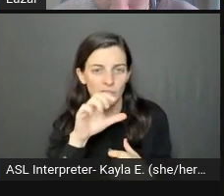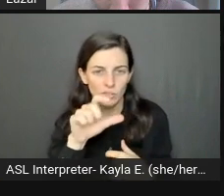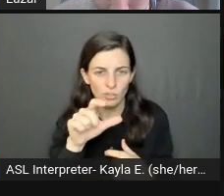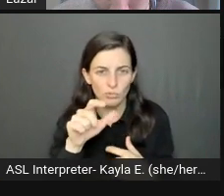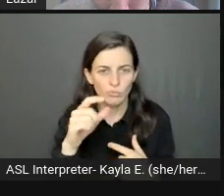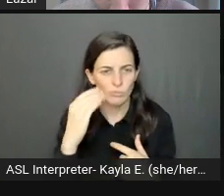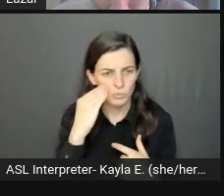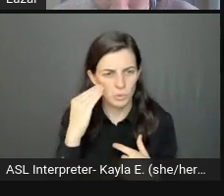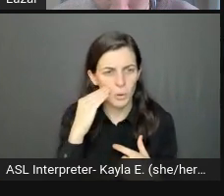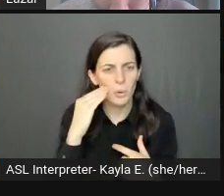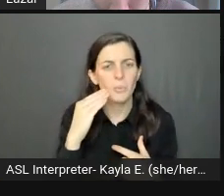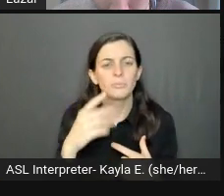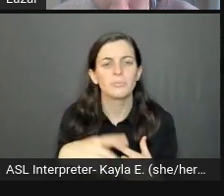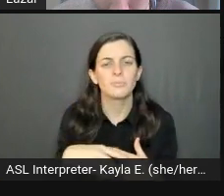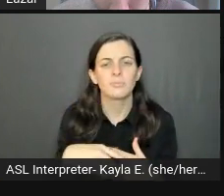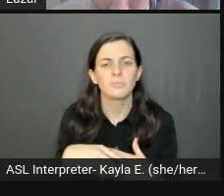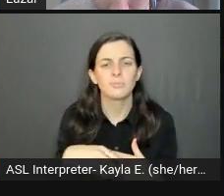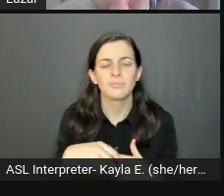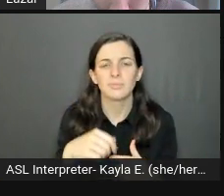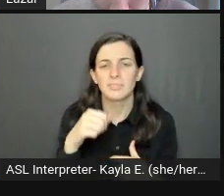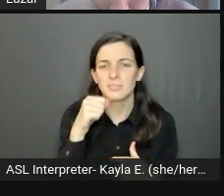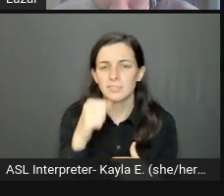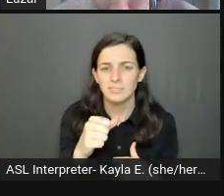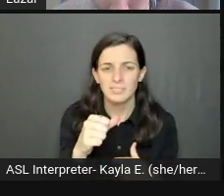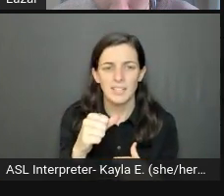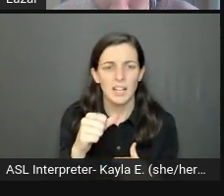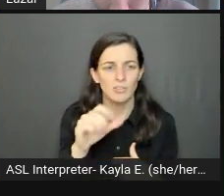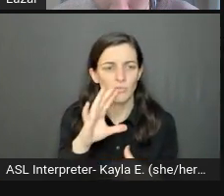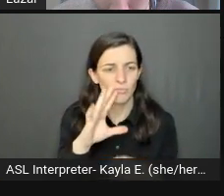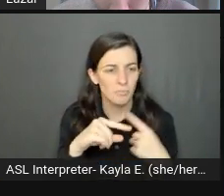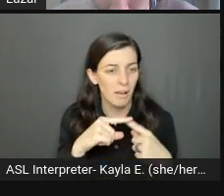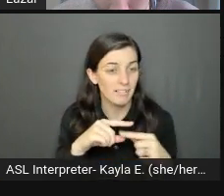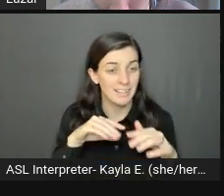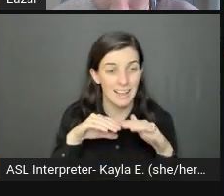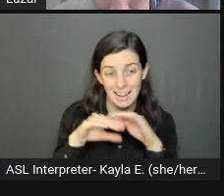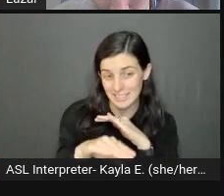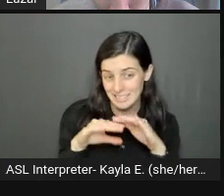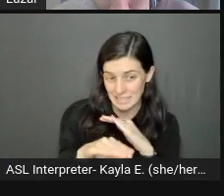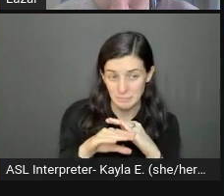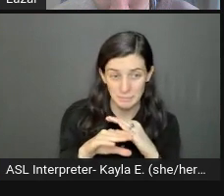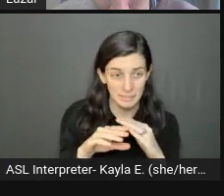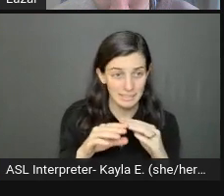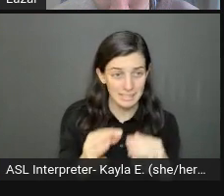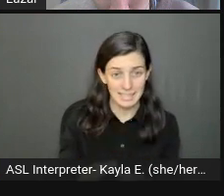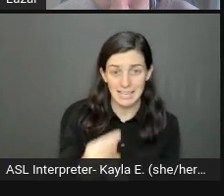Not even the top website accessibility experts know all of these tools.